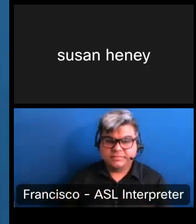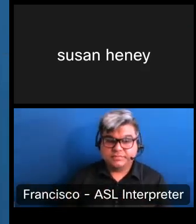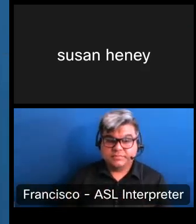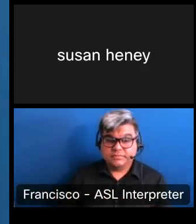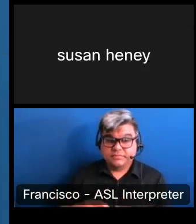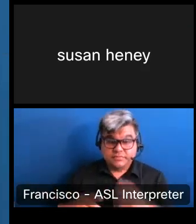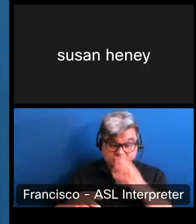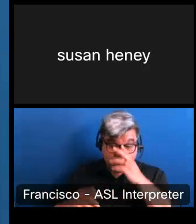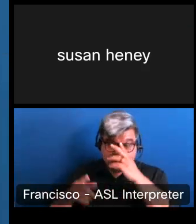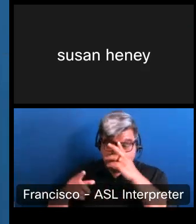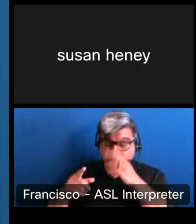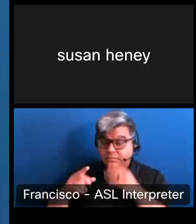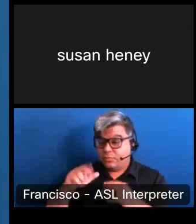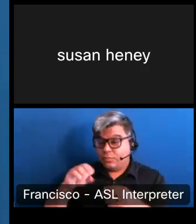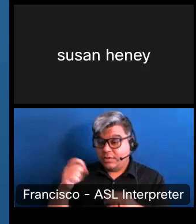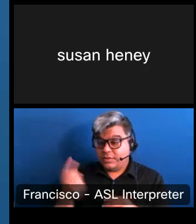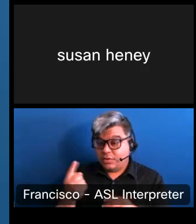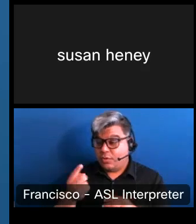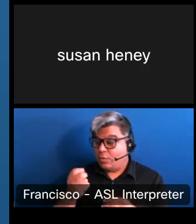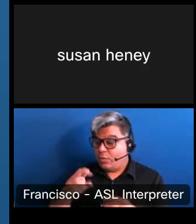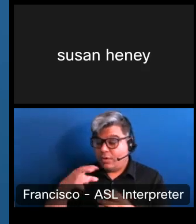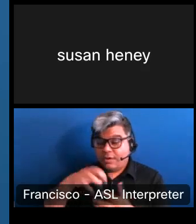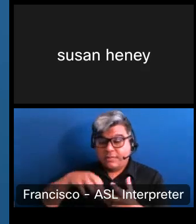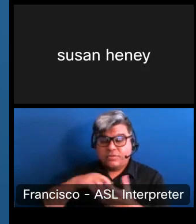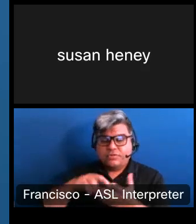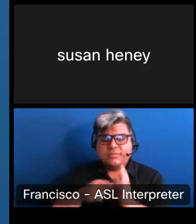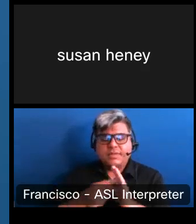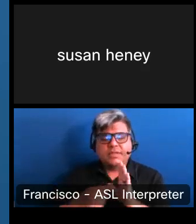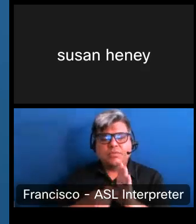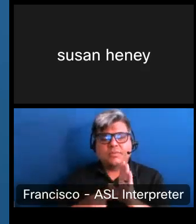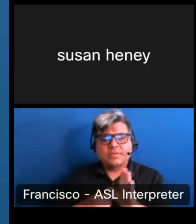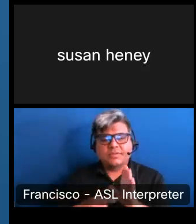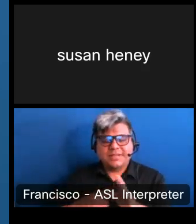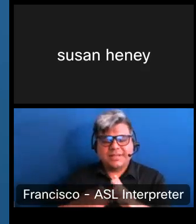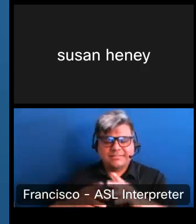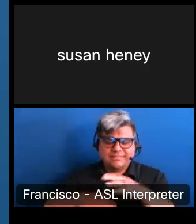in combination therefore, represents the maximum number of people who reported as that race group,